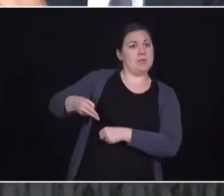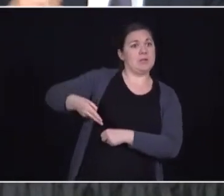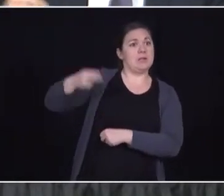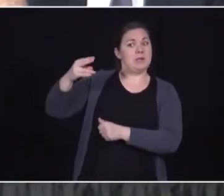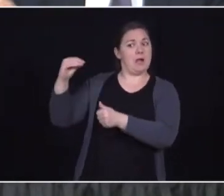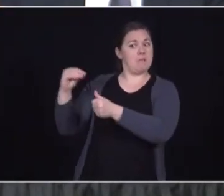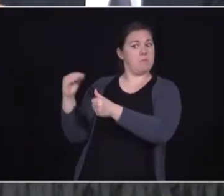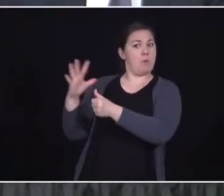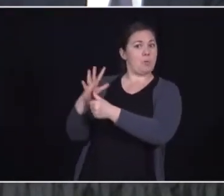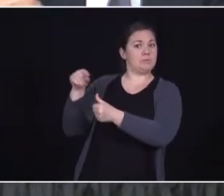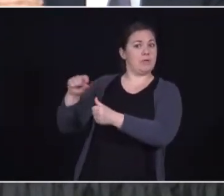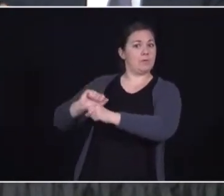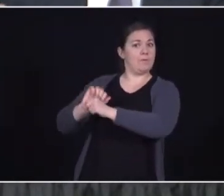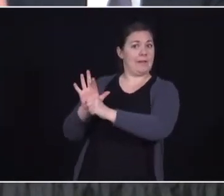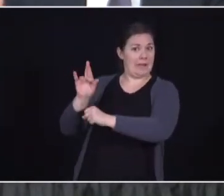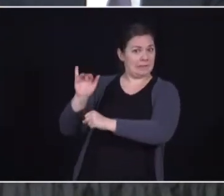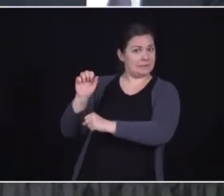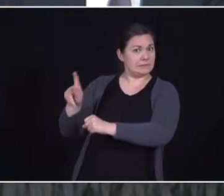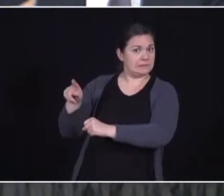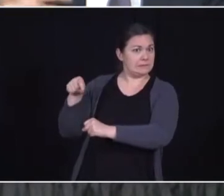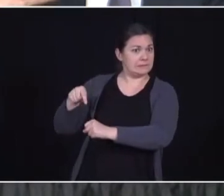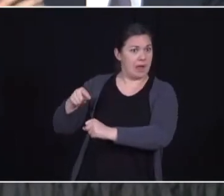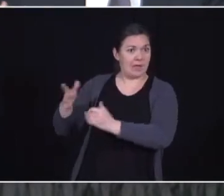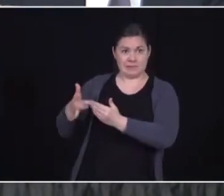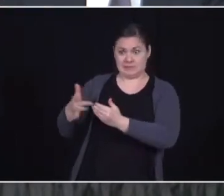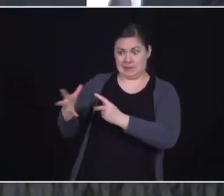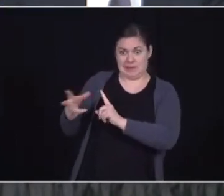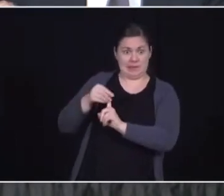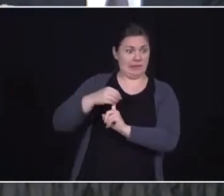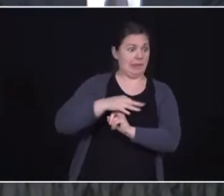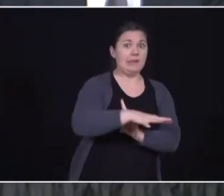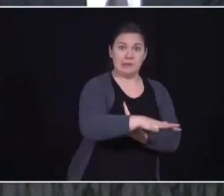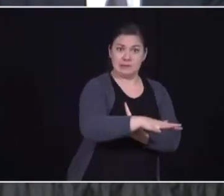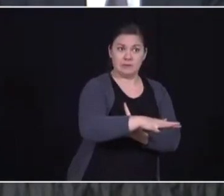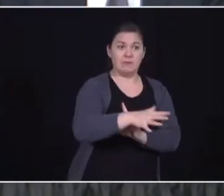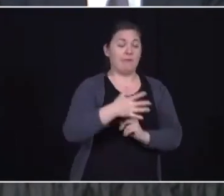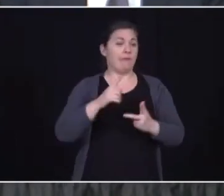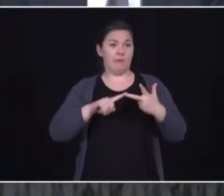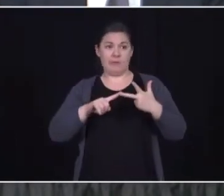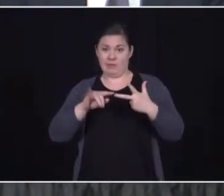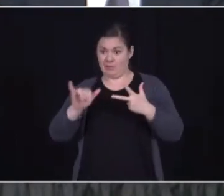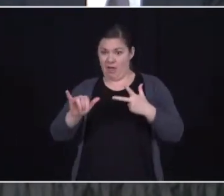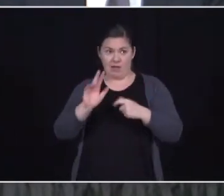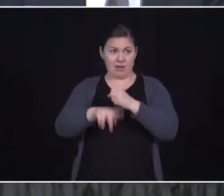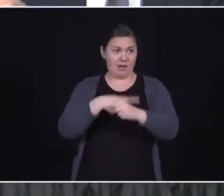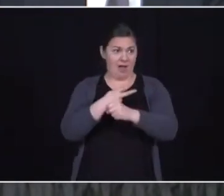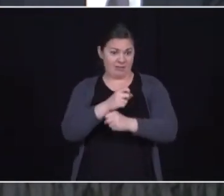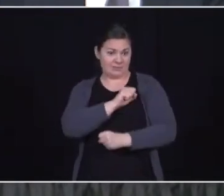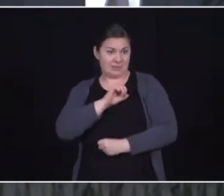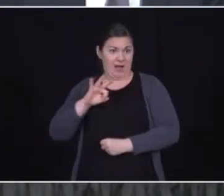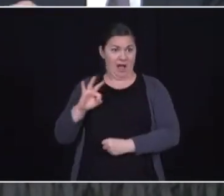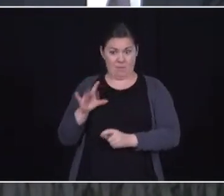has applied to, for example, healthcare workers in hospitals, where we look at 3 things, which is the exposure risk, the